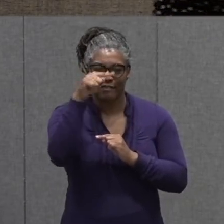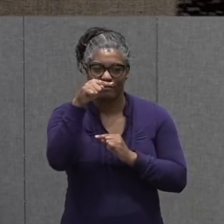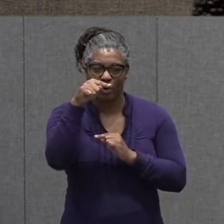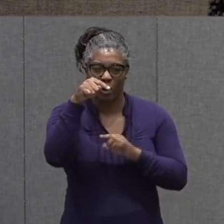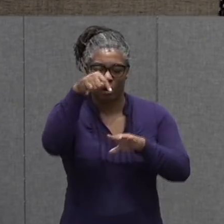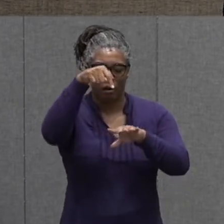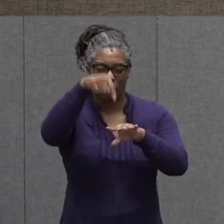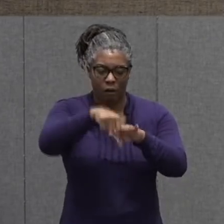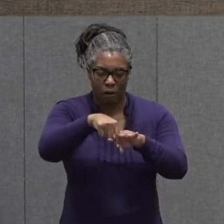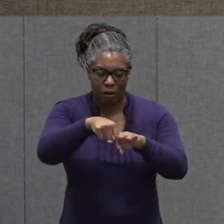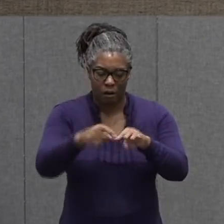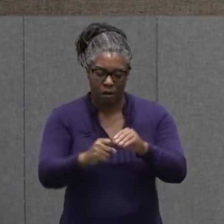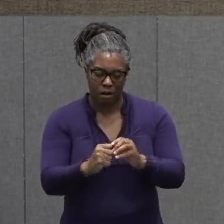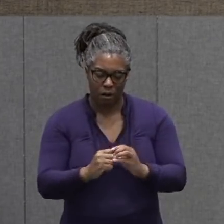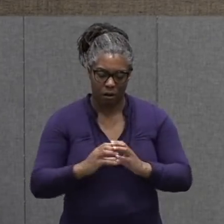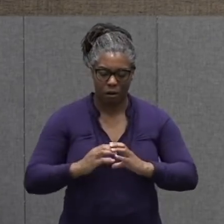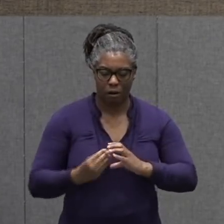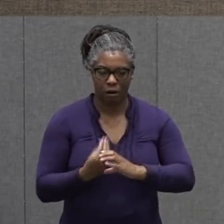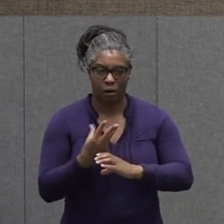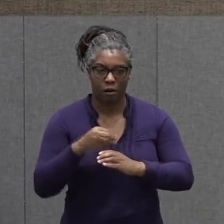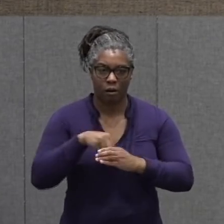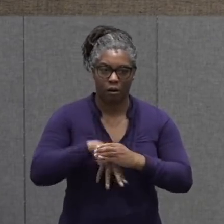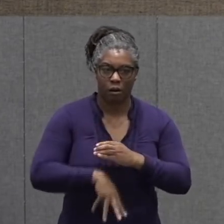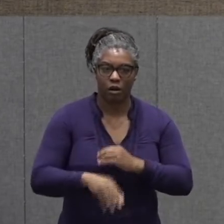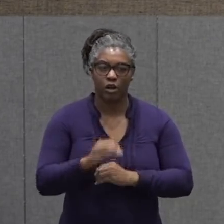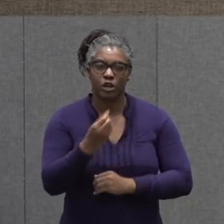I'm gonna go ahead and highlight that one. That's a great word.